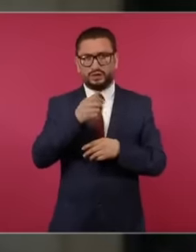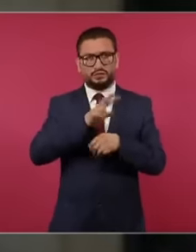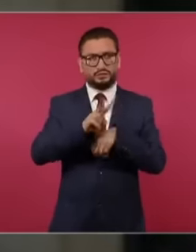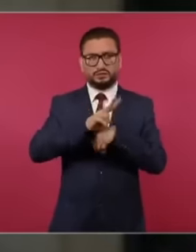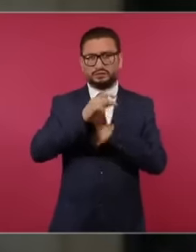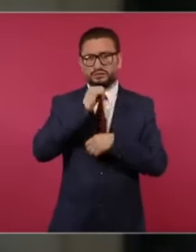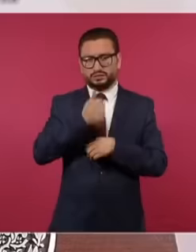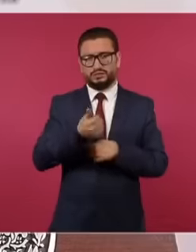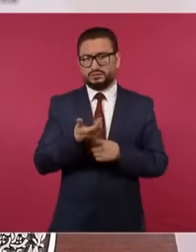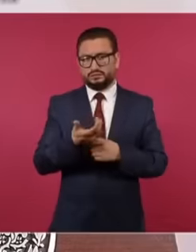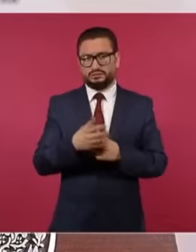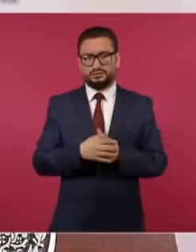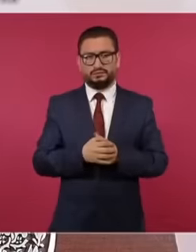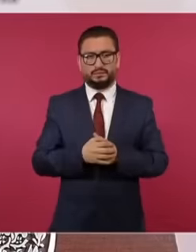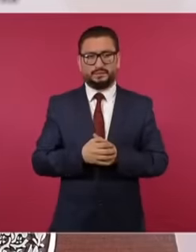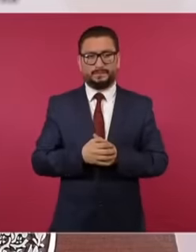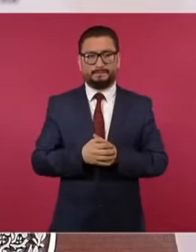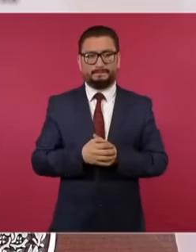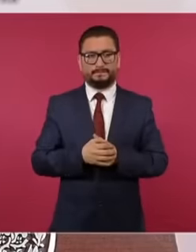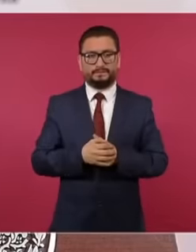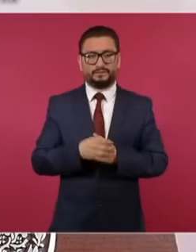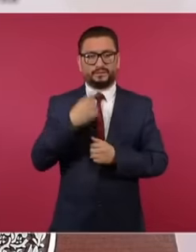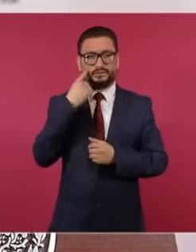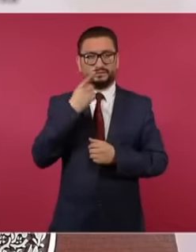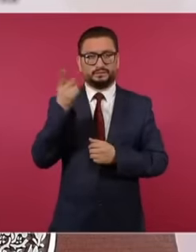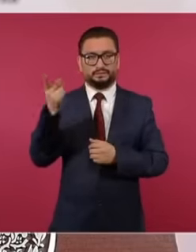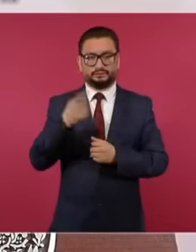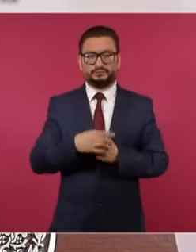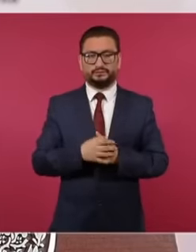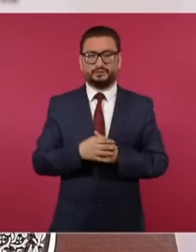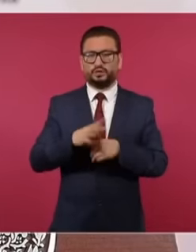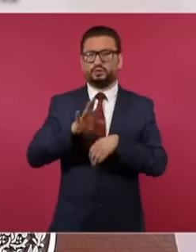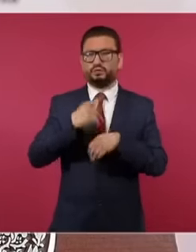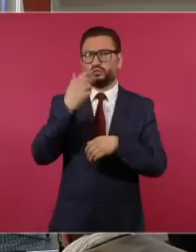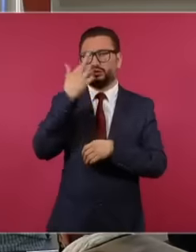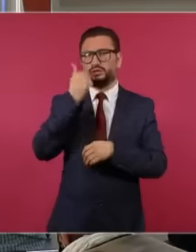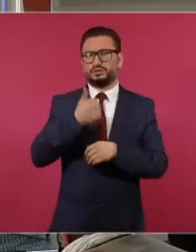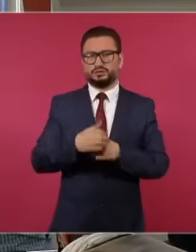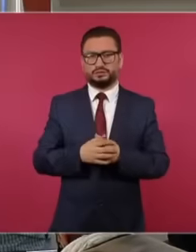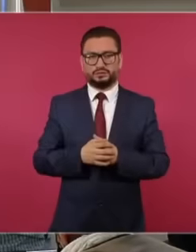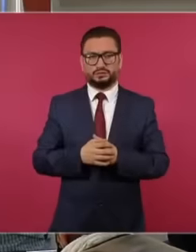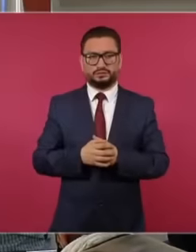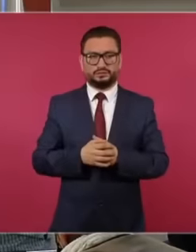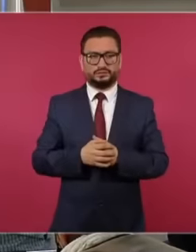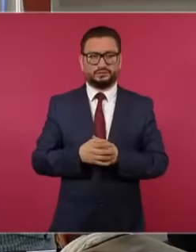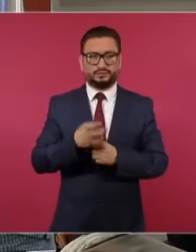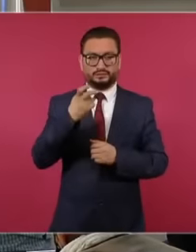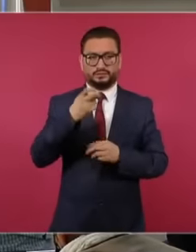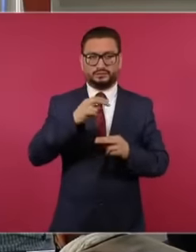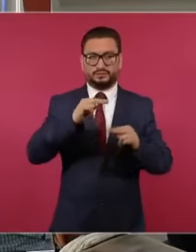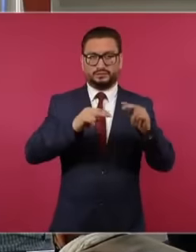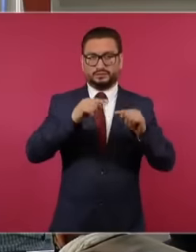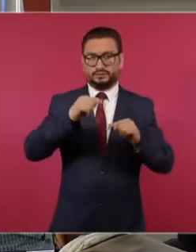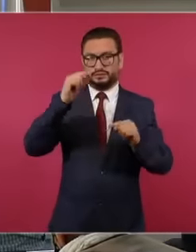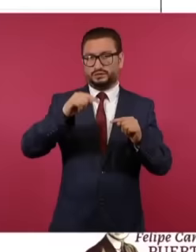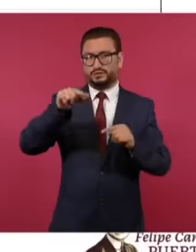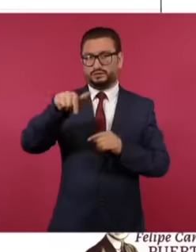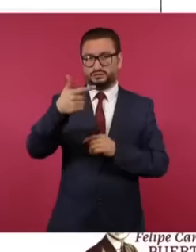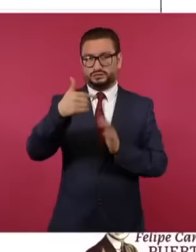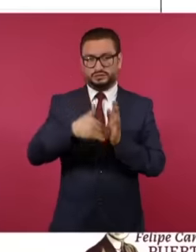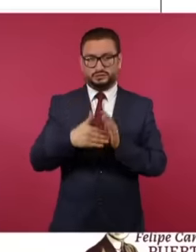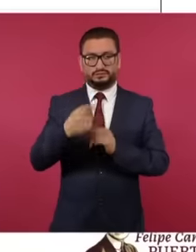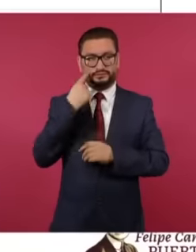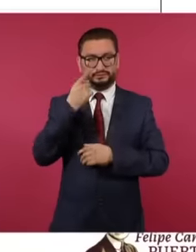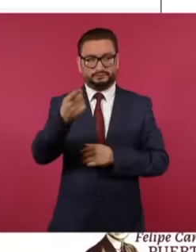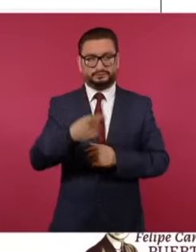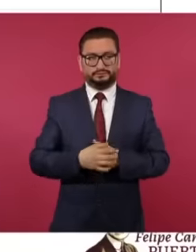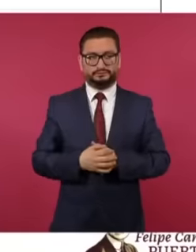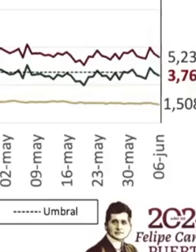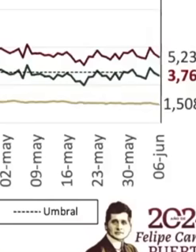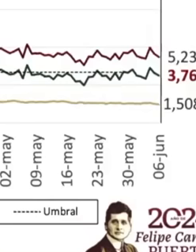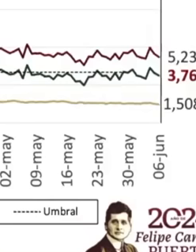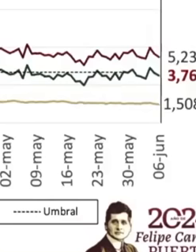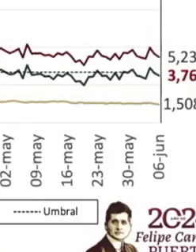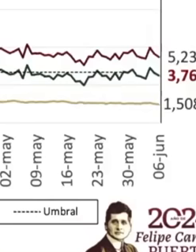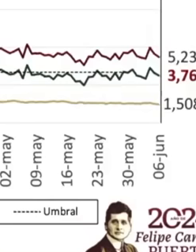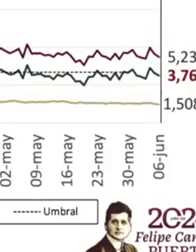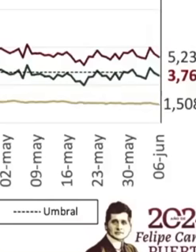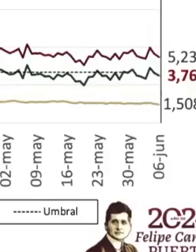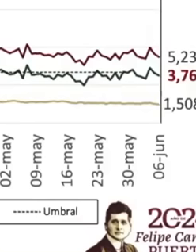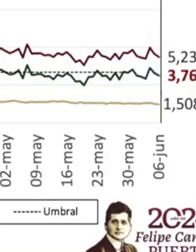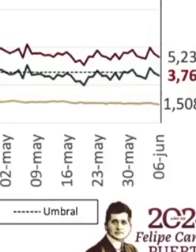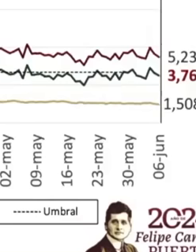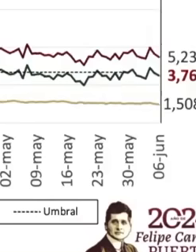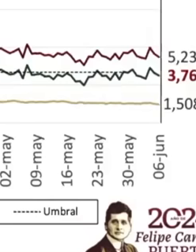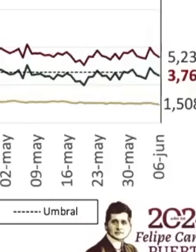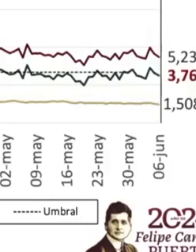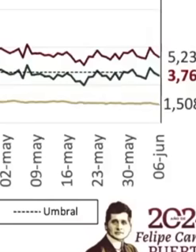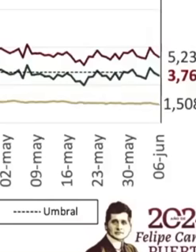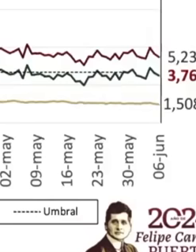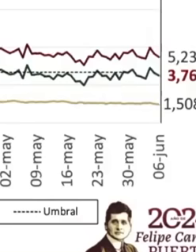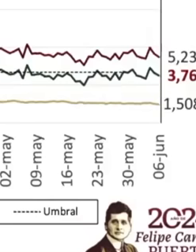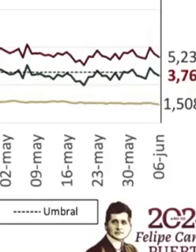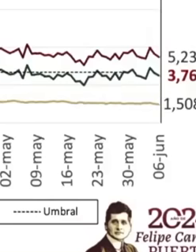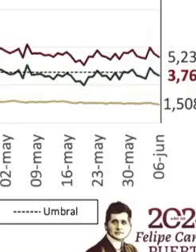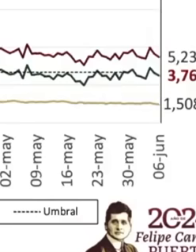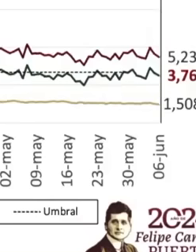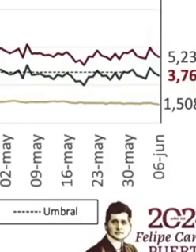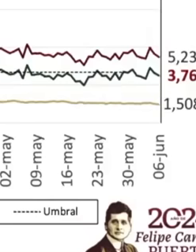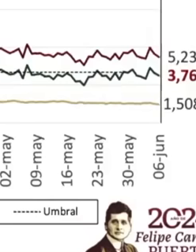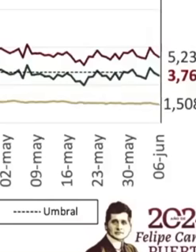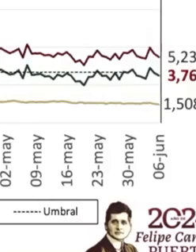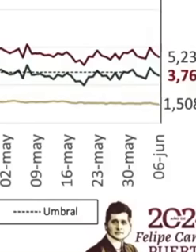I mean, yes. Look, but what is the reason for that? That peak of 12,000 people a day produced